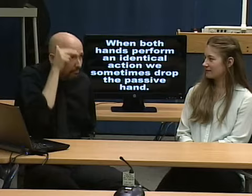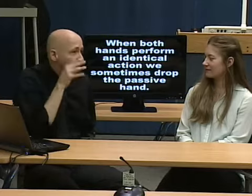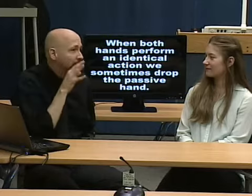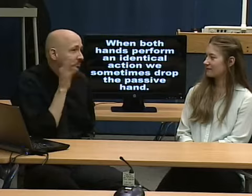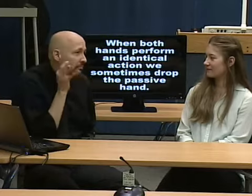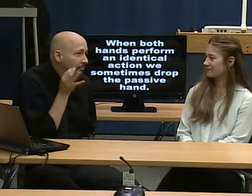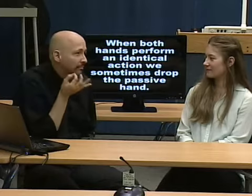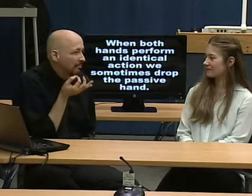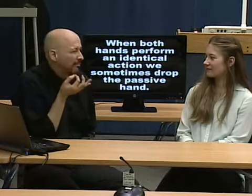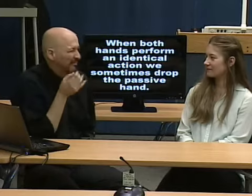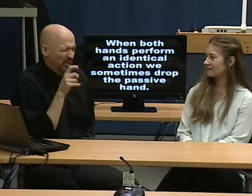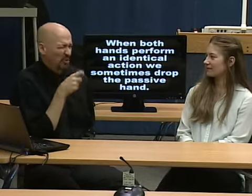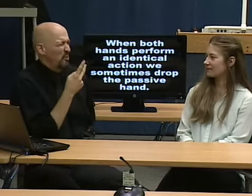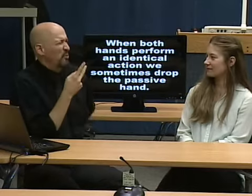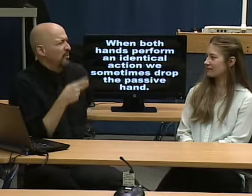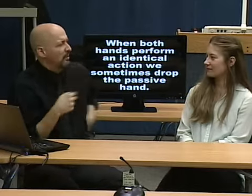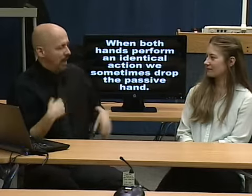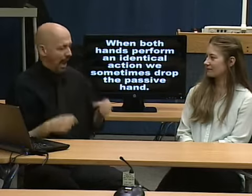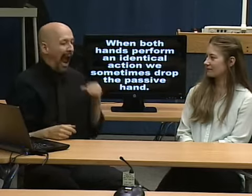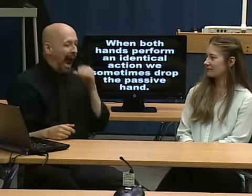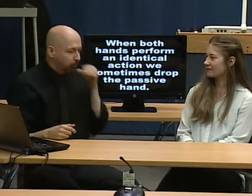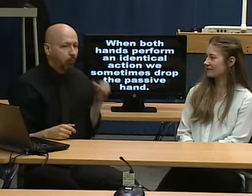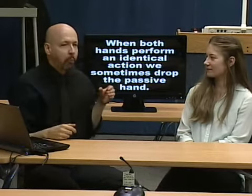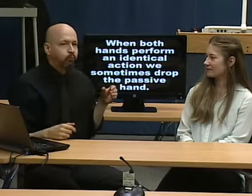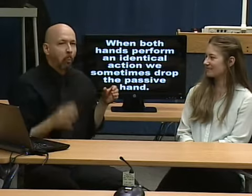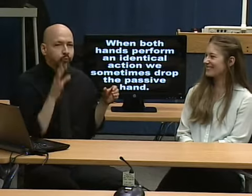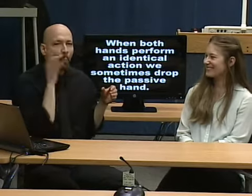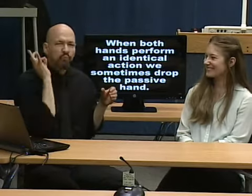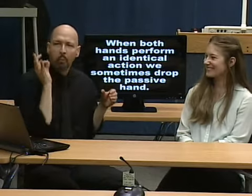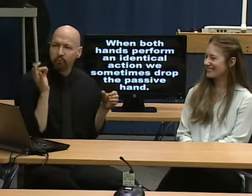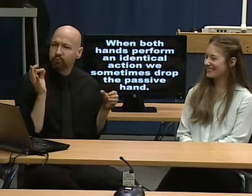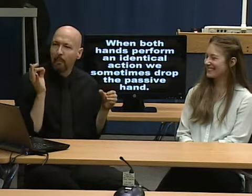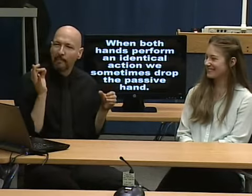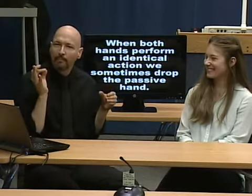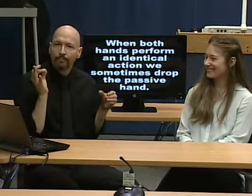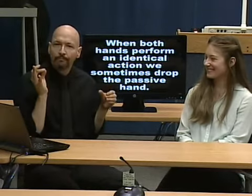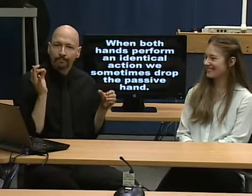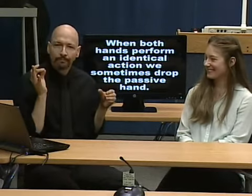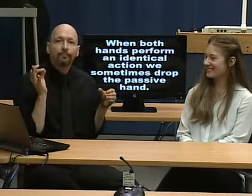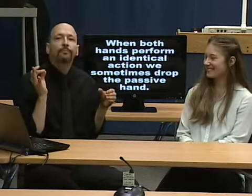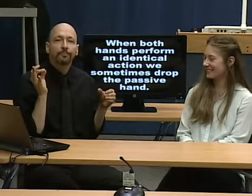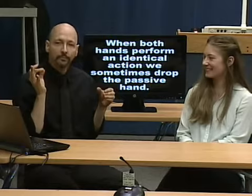Cat. Do I need to use two hand? I could have one free to hold a sandwich and sign "cat."